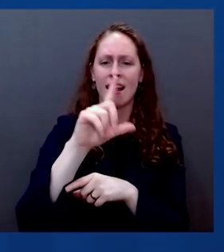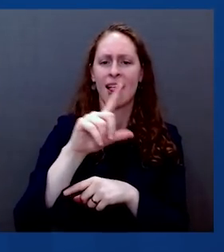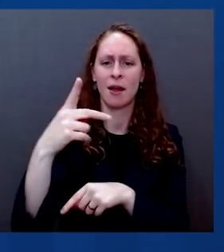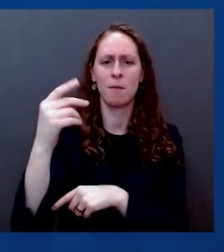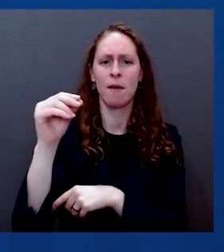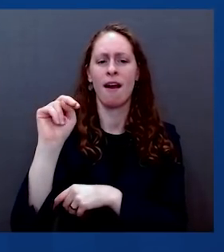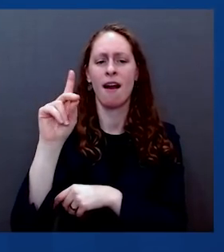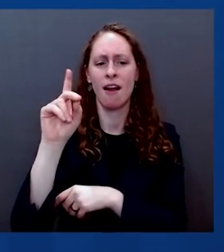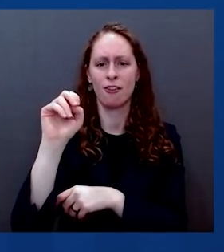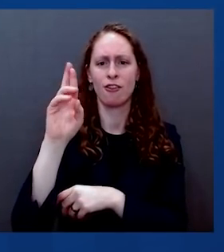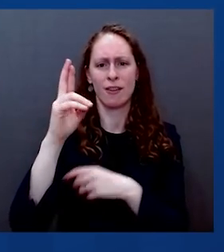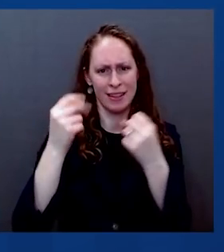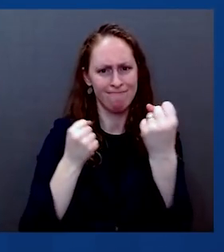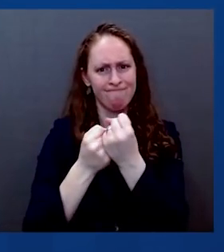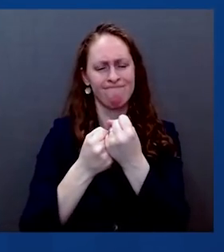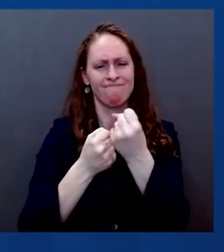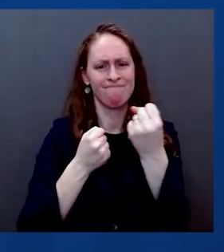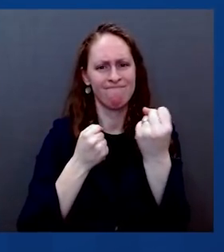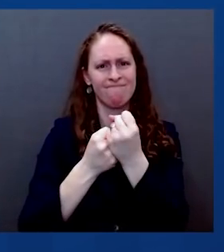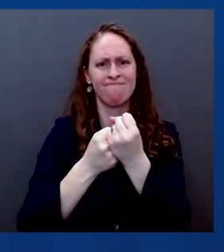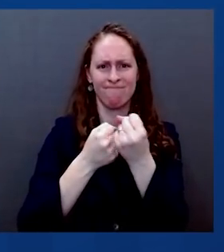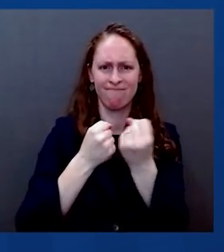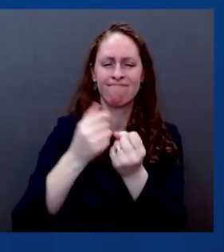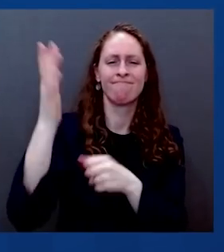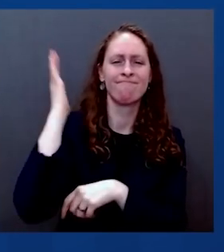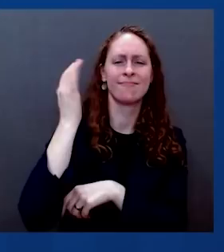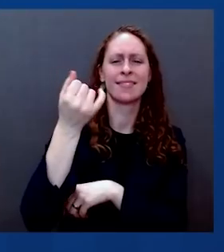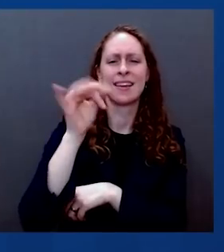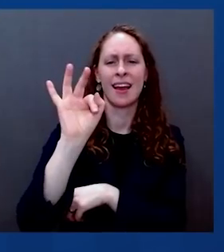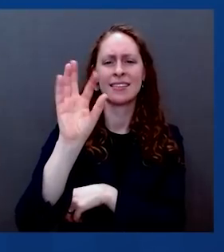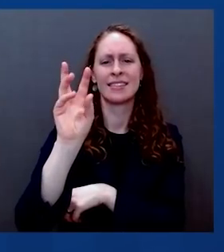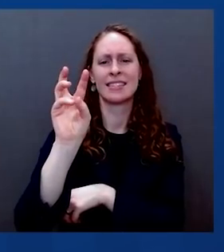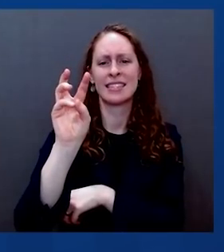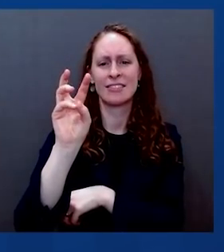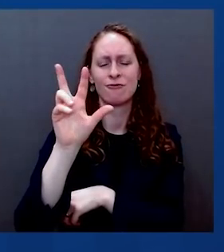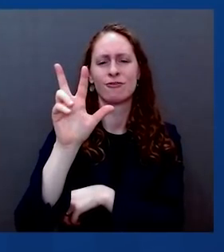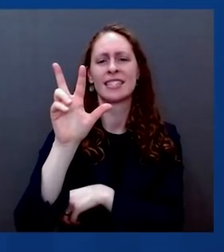when I was just starting college at university -- after registering voters in Mississippi,